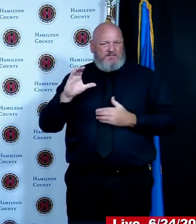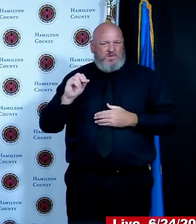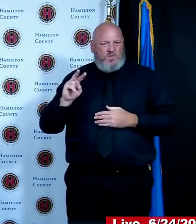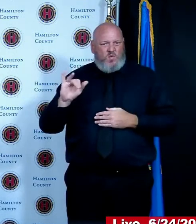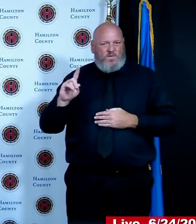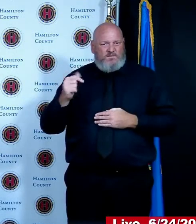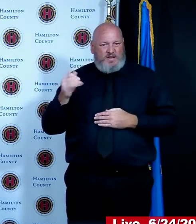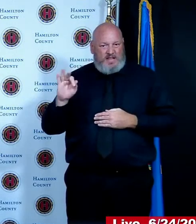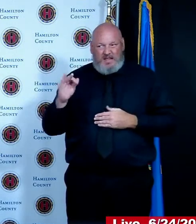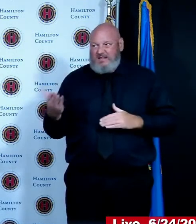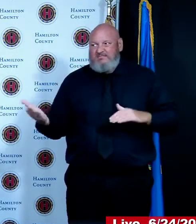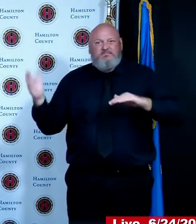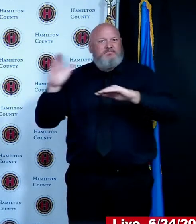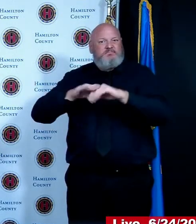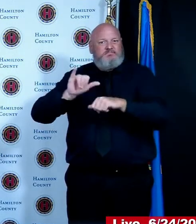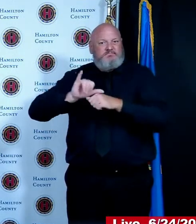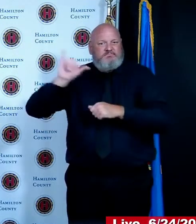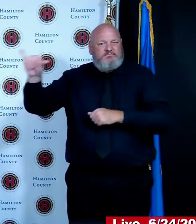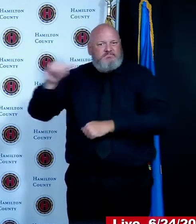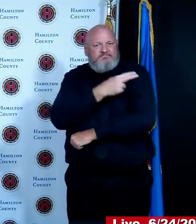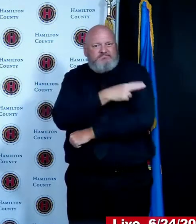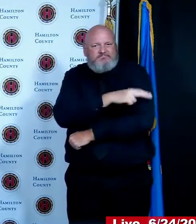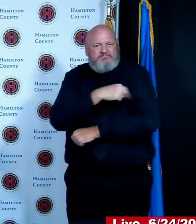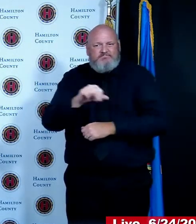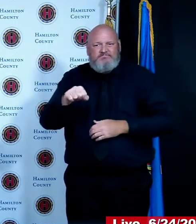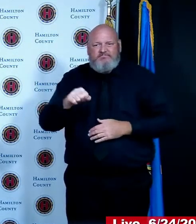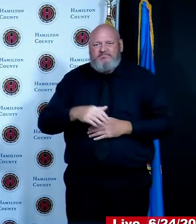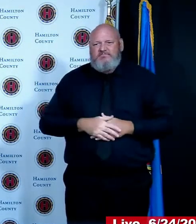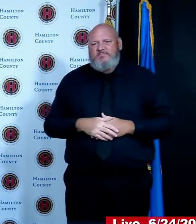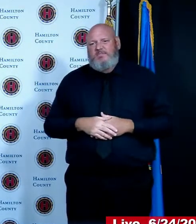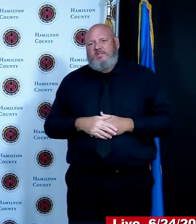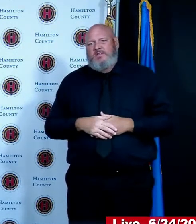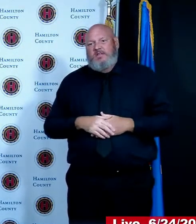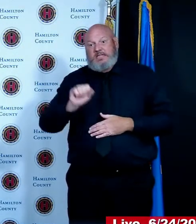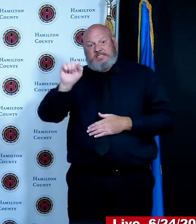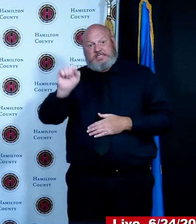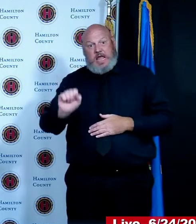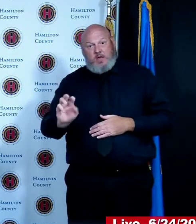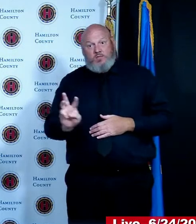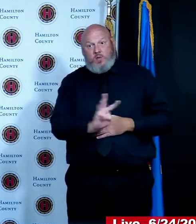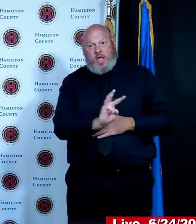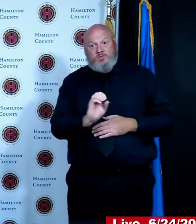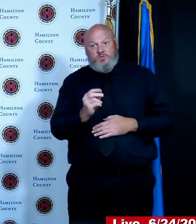yesterday in southwest Ohio the number of Covid patients in our region's